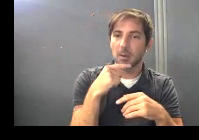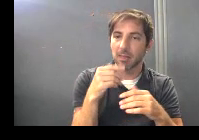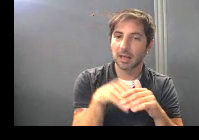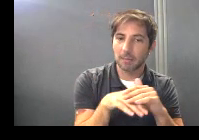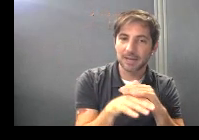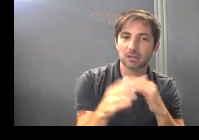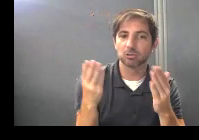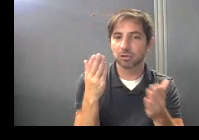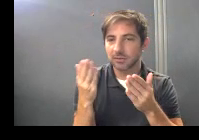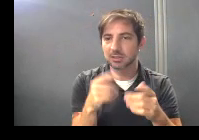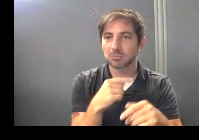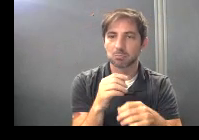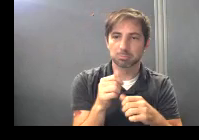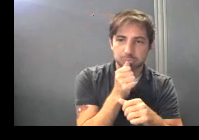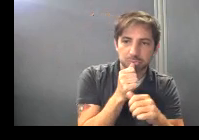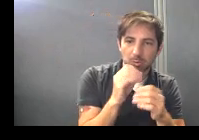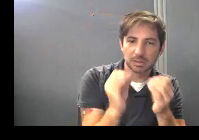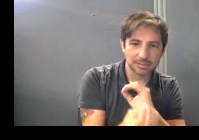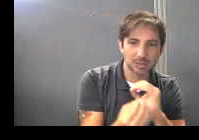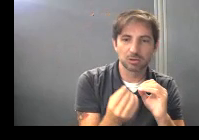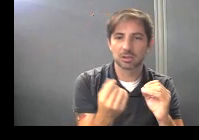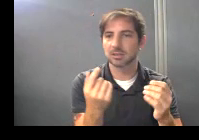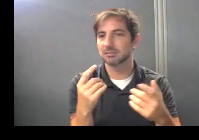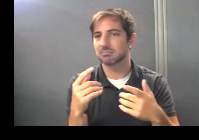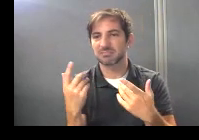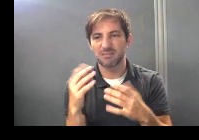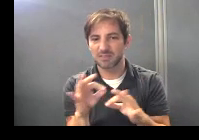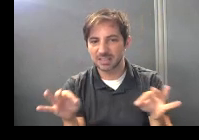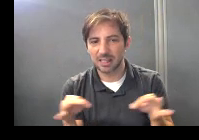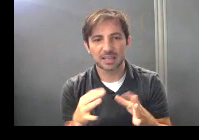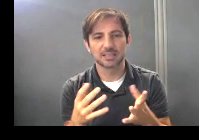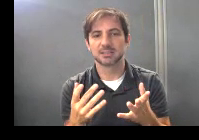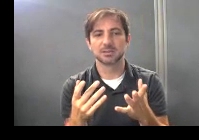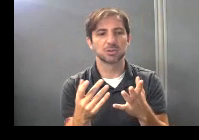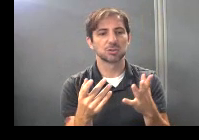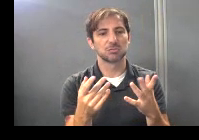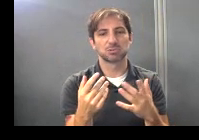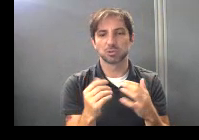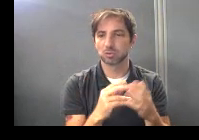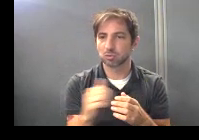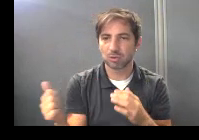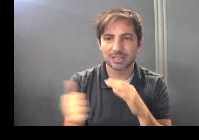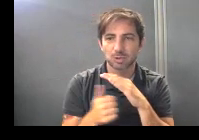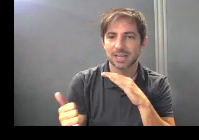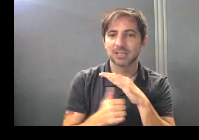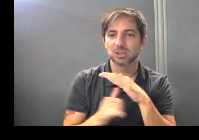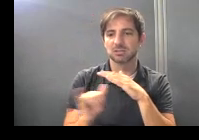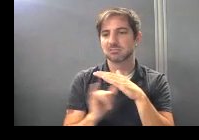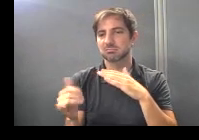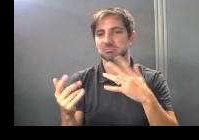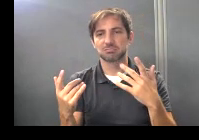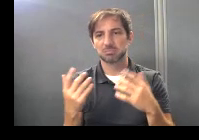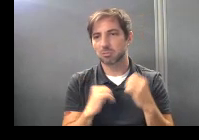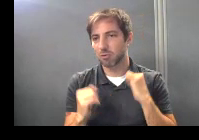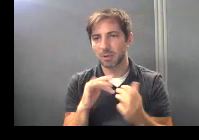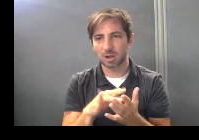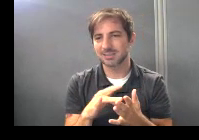THIS INCLUDES MUSEUMS, HISTORIC SITES, UNIVERSITIES, PERFORMING ART CENTERS, ETC.